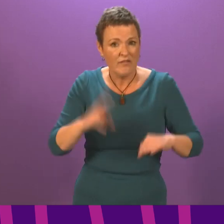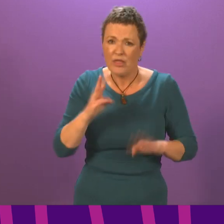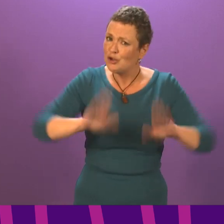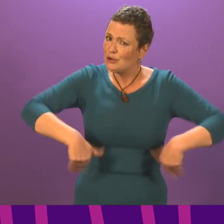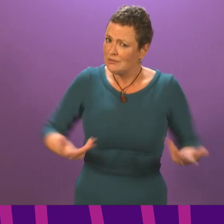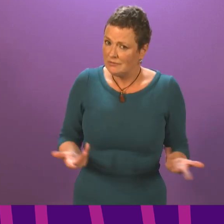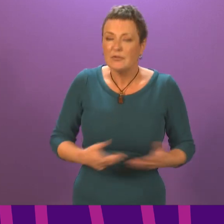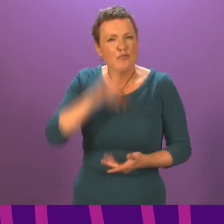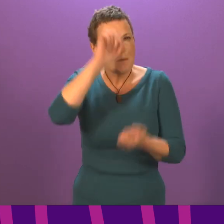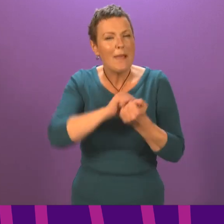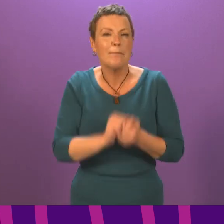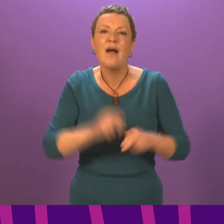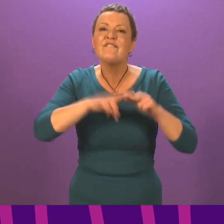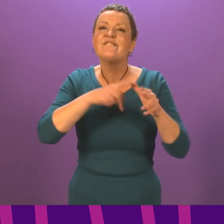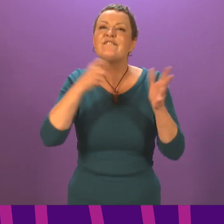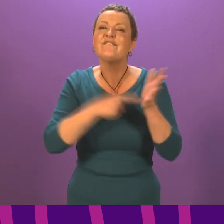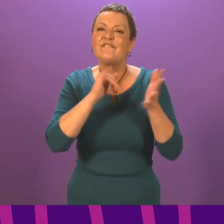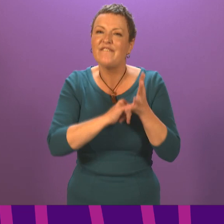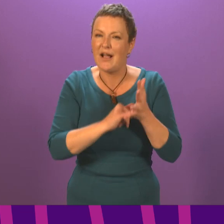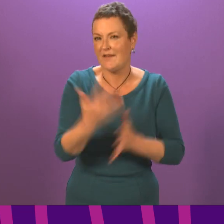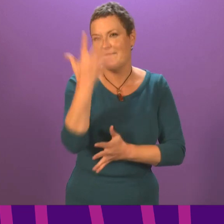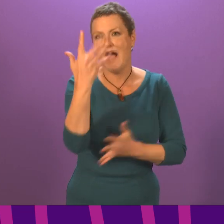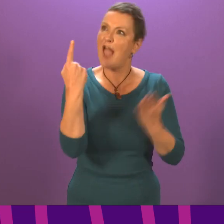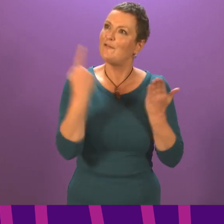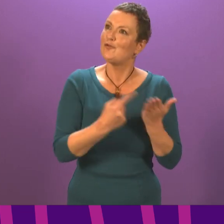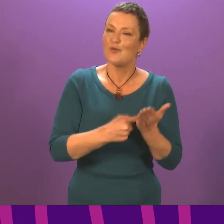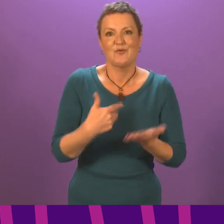Finally, remember FACTS, the five rules that will help to keep us all safe in our day-to-day